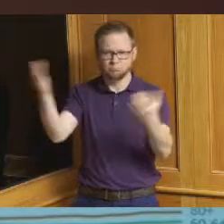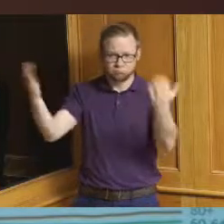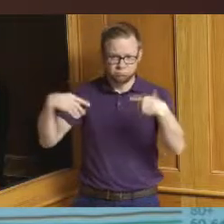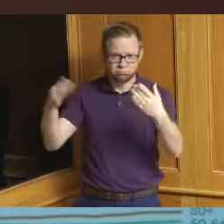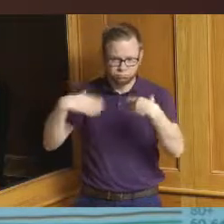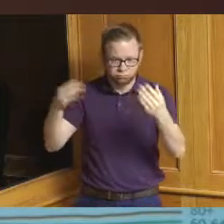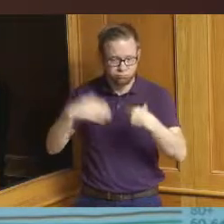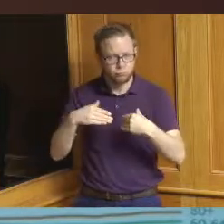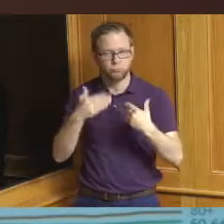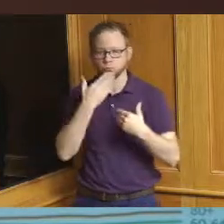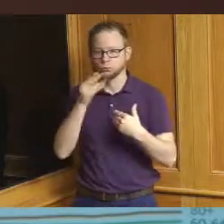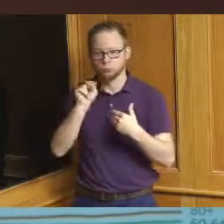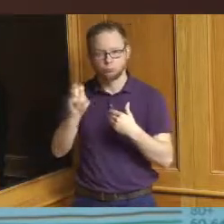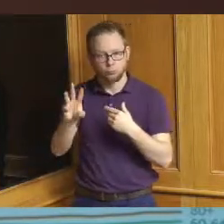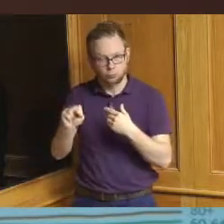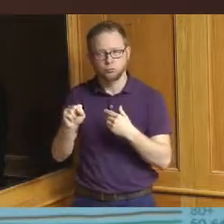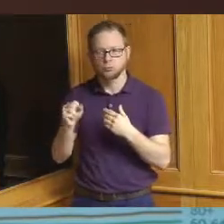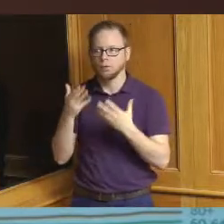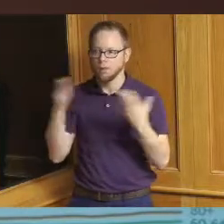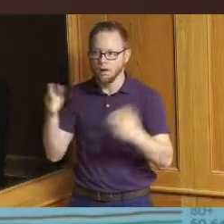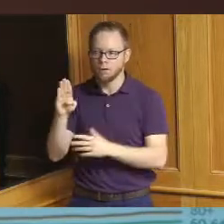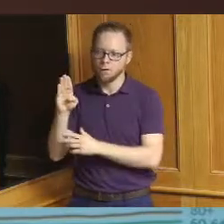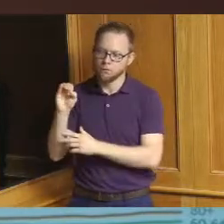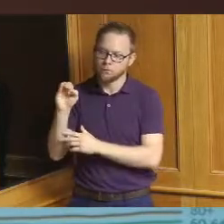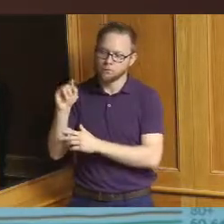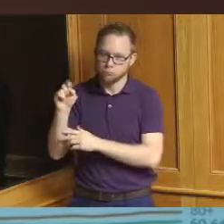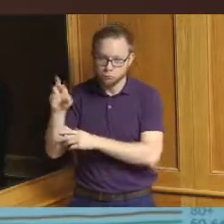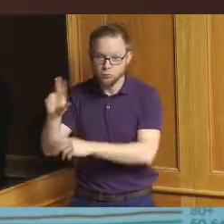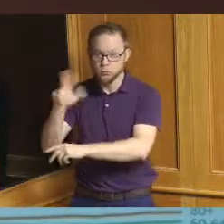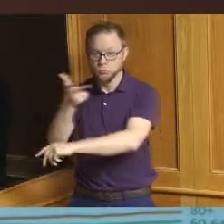we are seeing tons of booster shots about 70 percent of the shots that we are given our